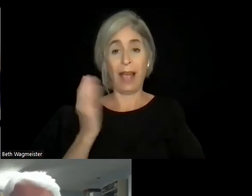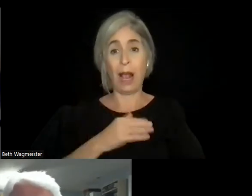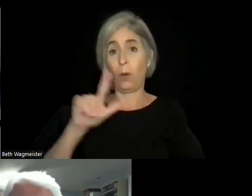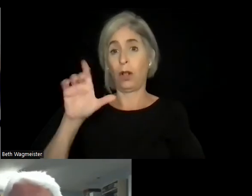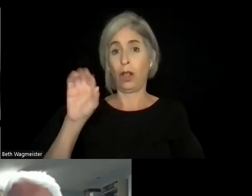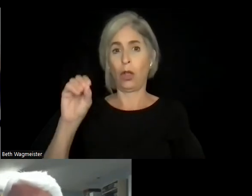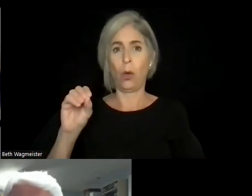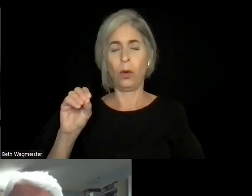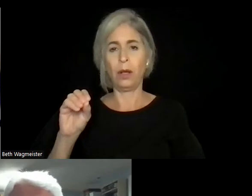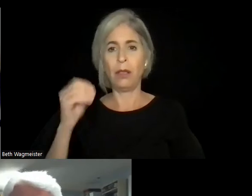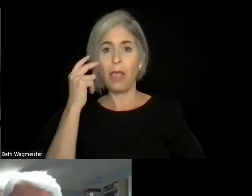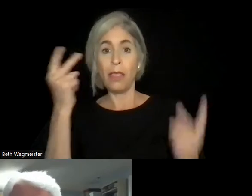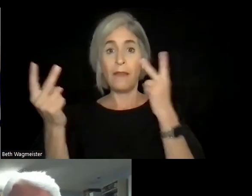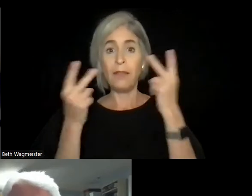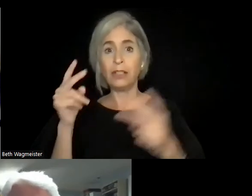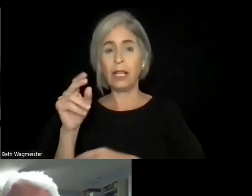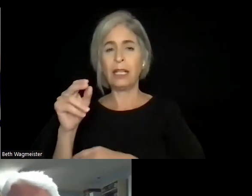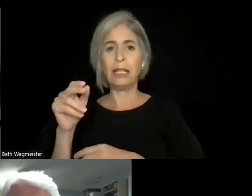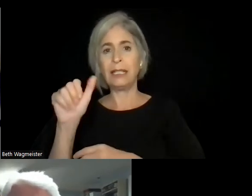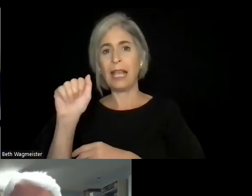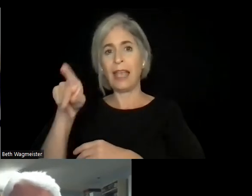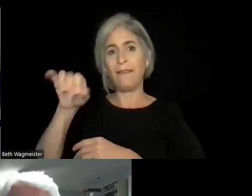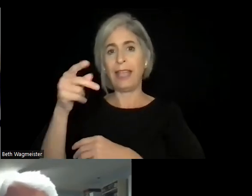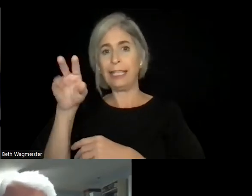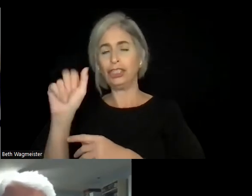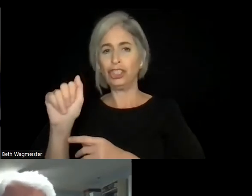s. In the case of Aphasia Nation